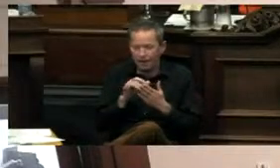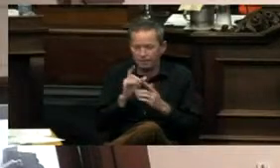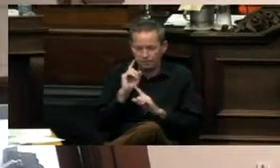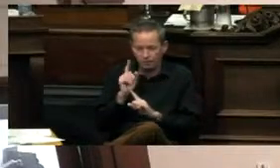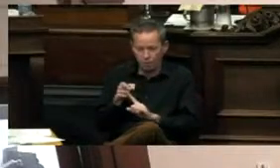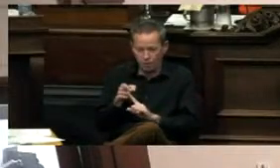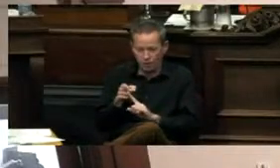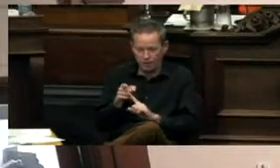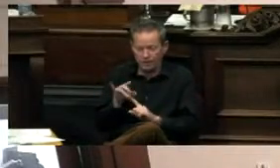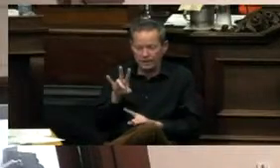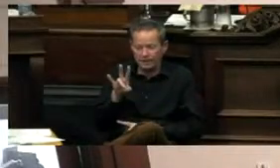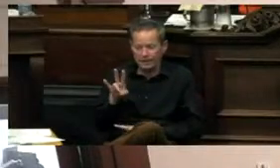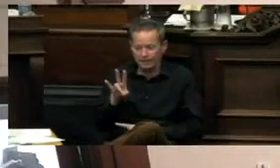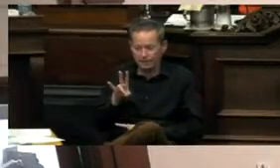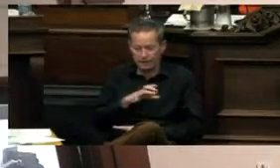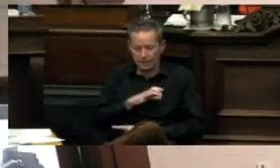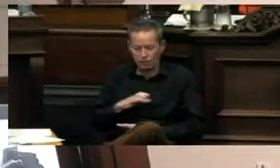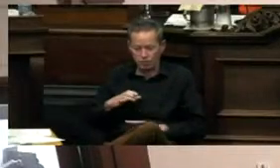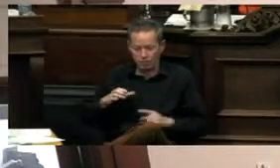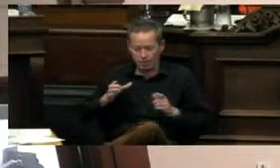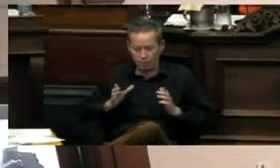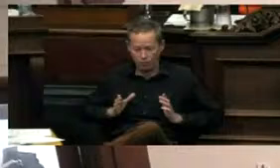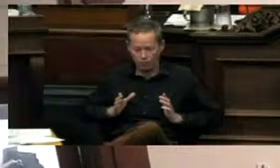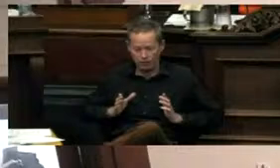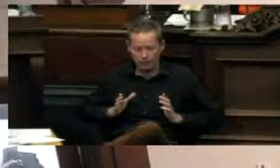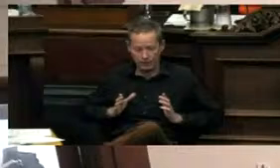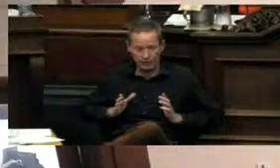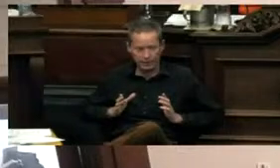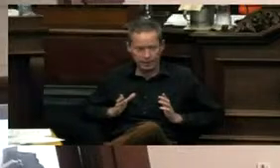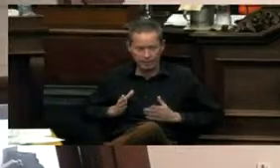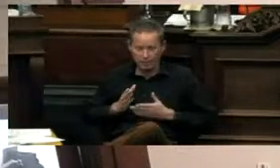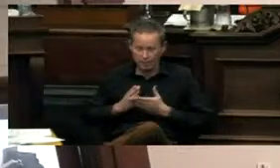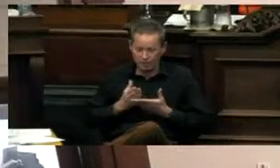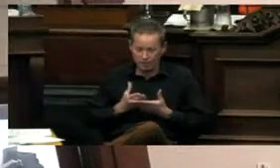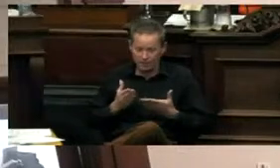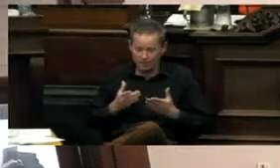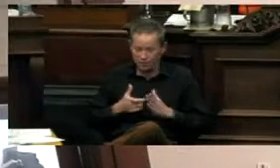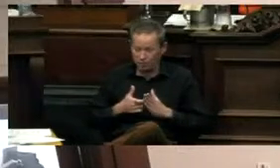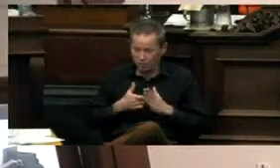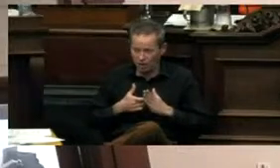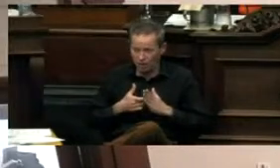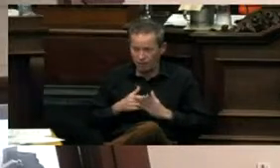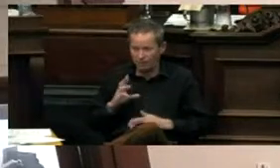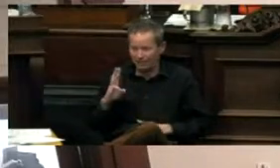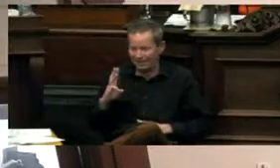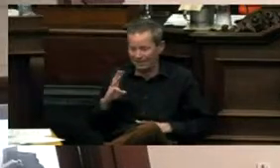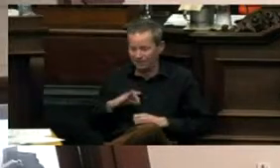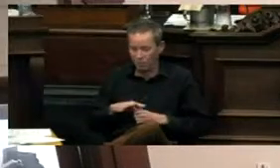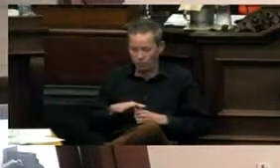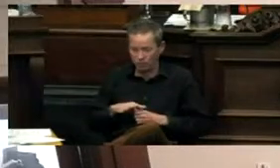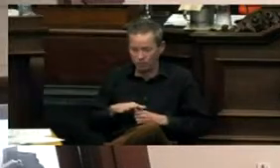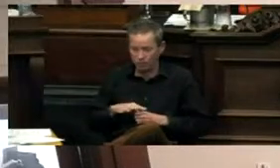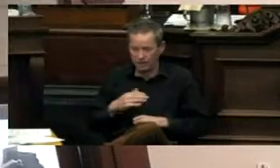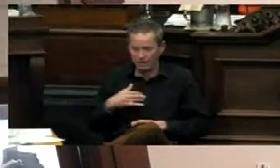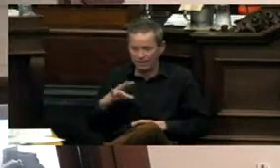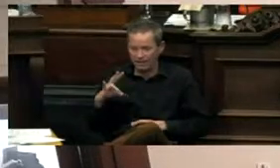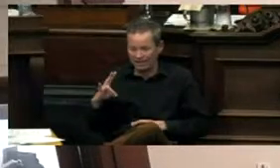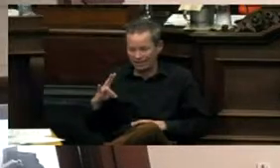cancel or cancel the meeting. I think that at the end of the day, seven council members, I